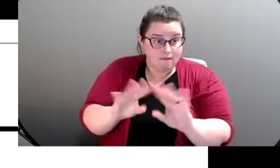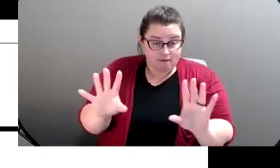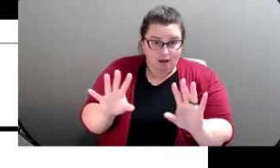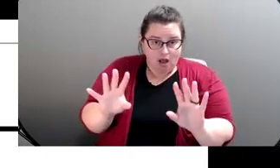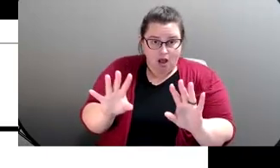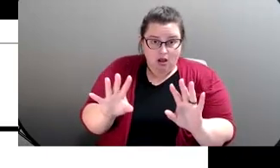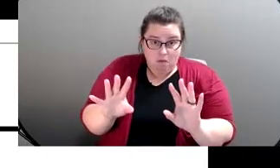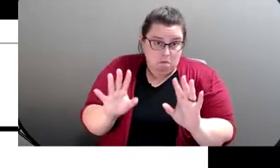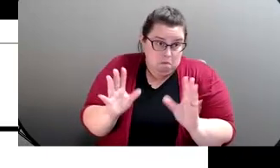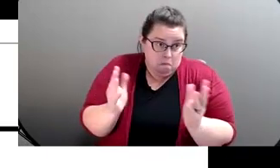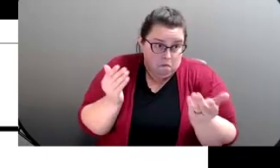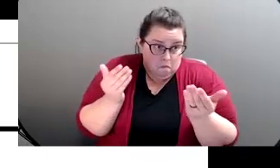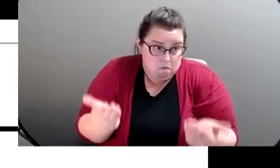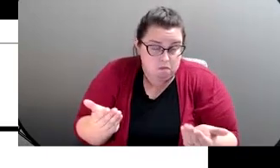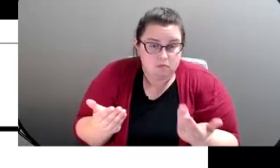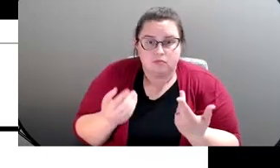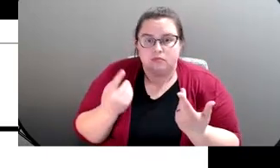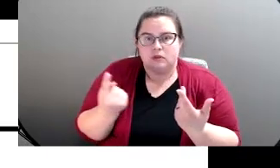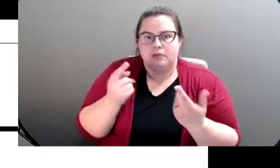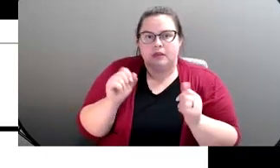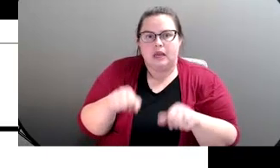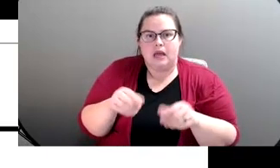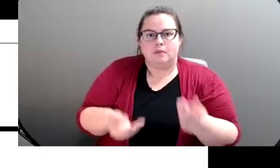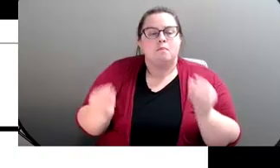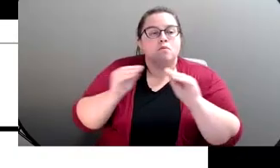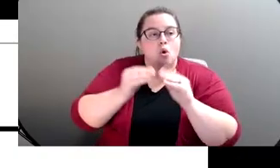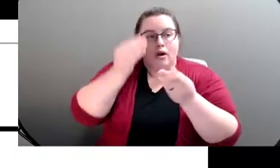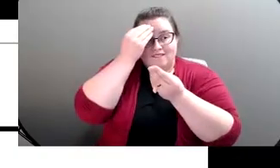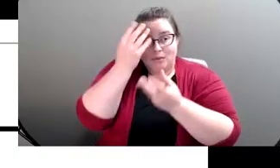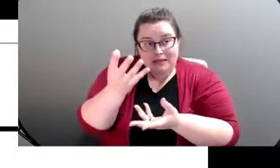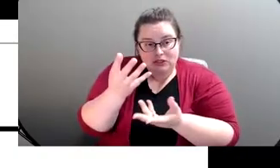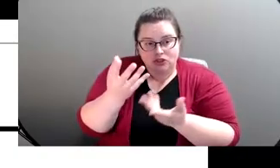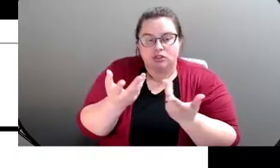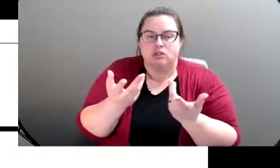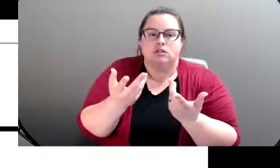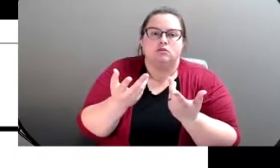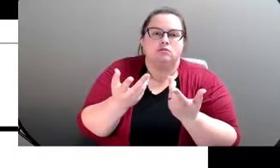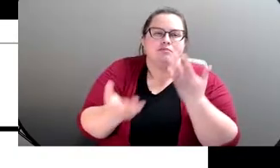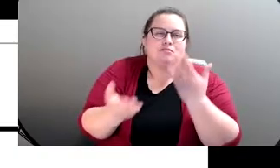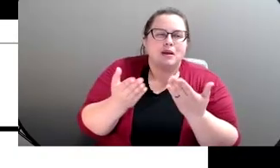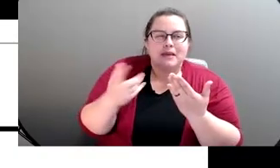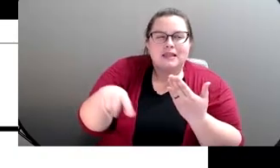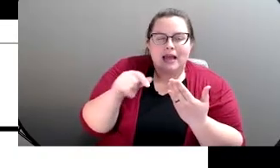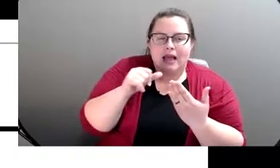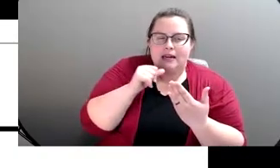So if there's something that you can give more information, maybe they didn't say something quite right